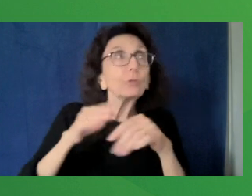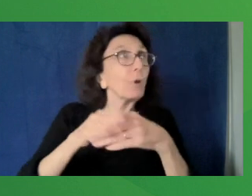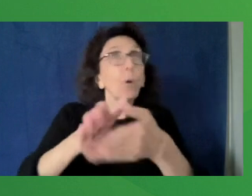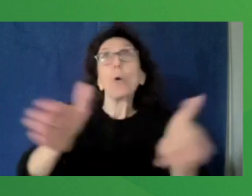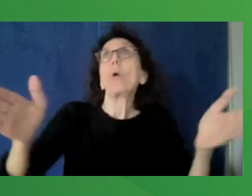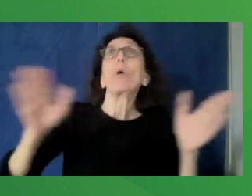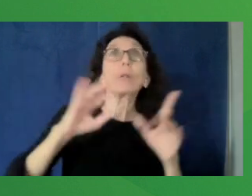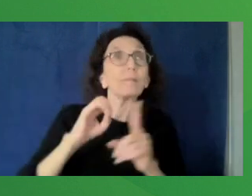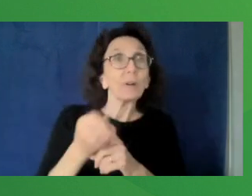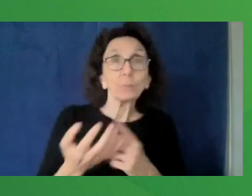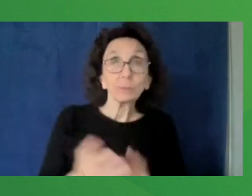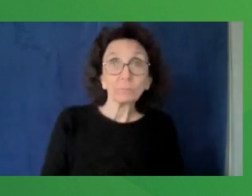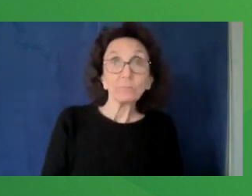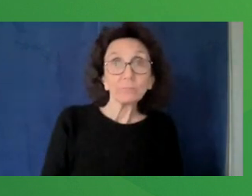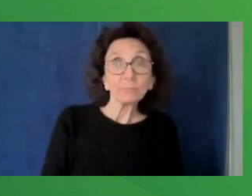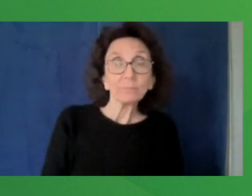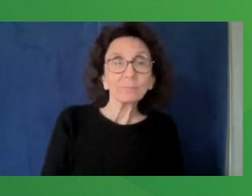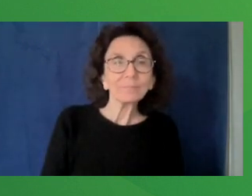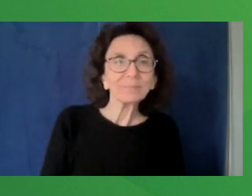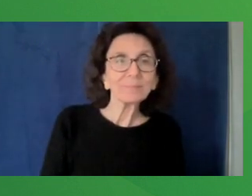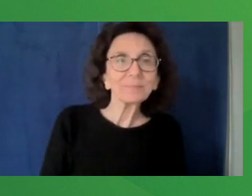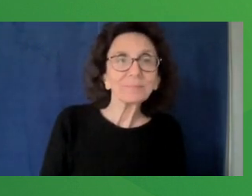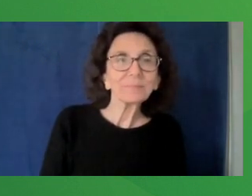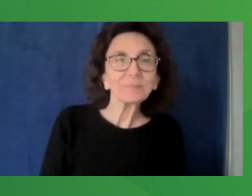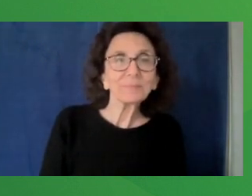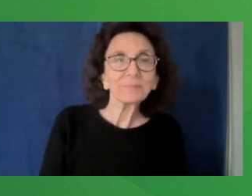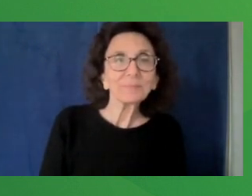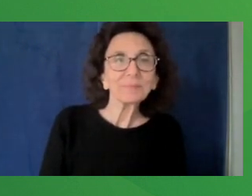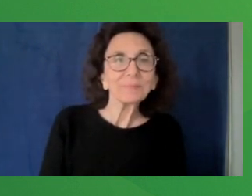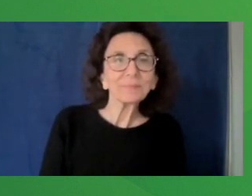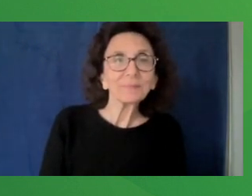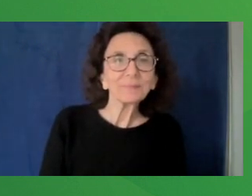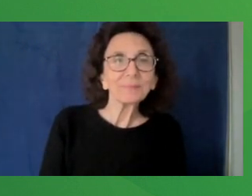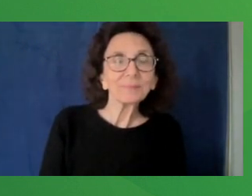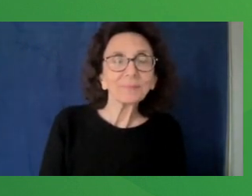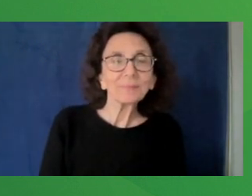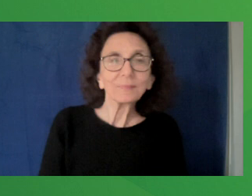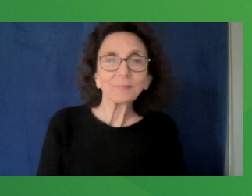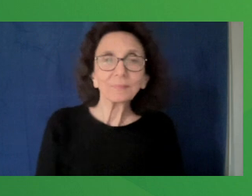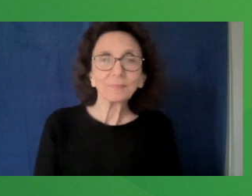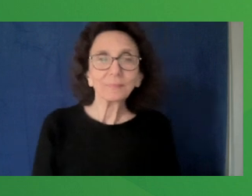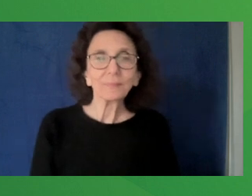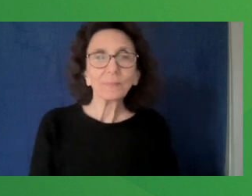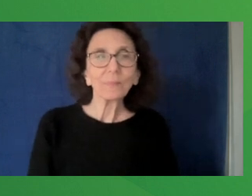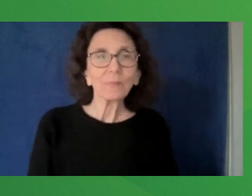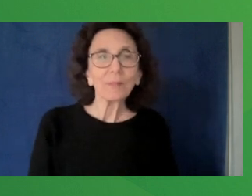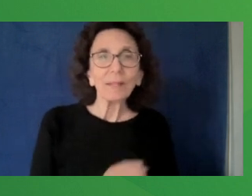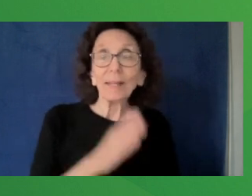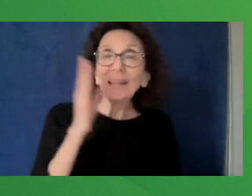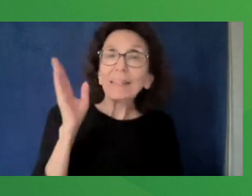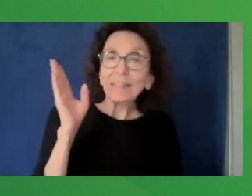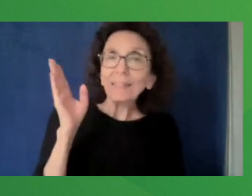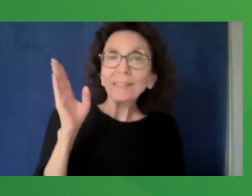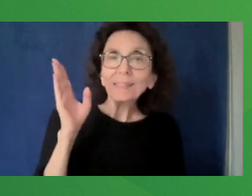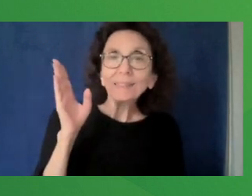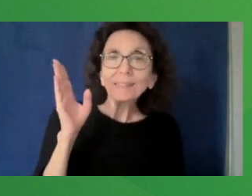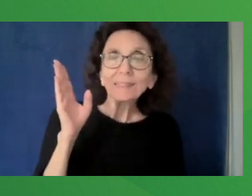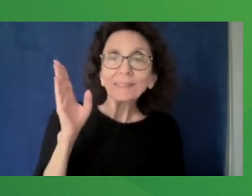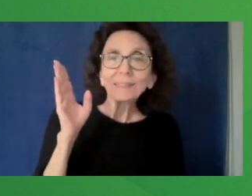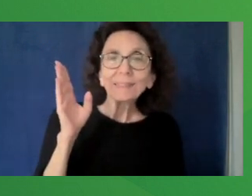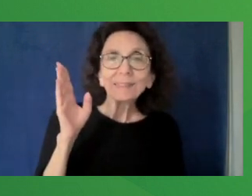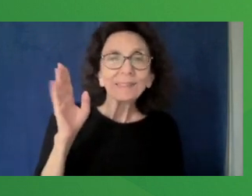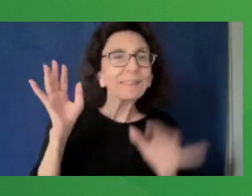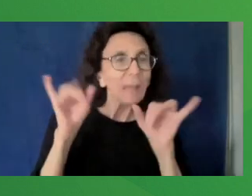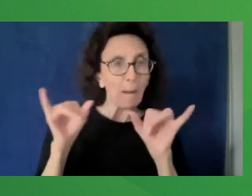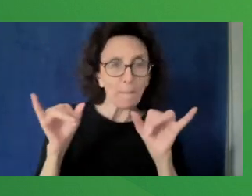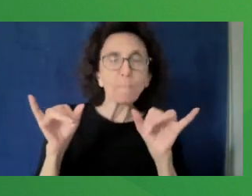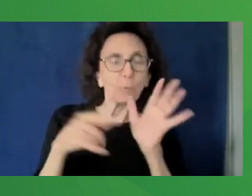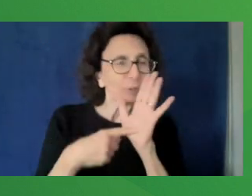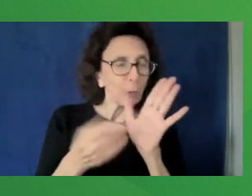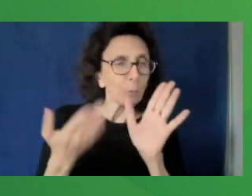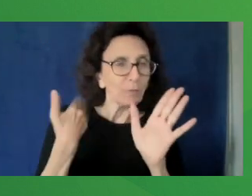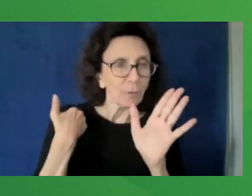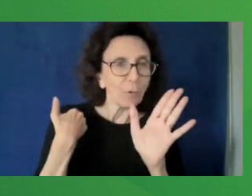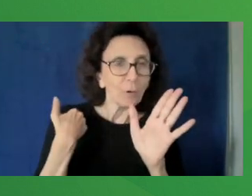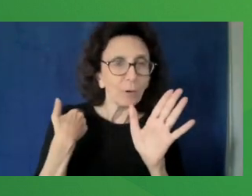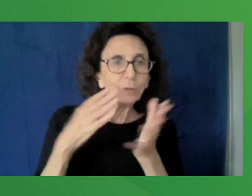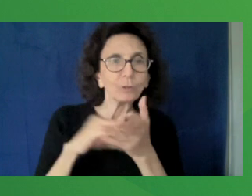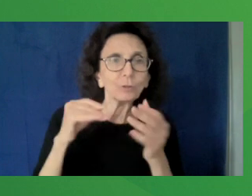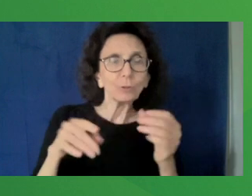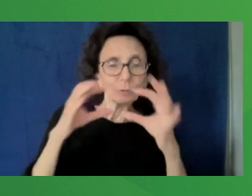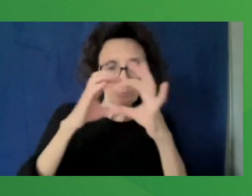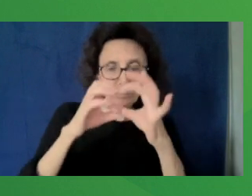Next slide. This is more of the same activity shown beforehand wherein students were able to